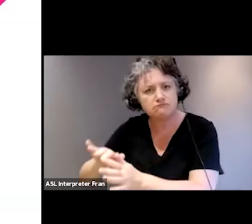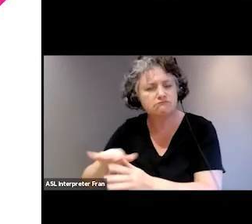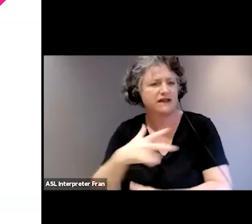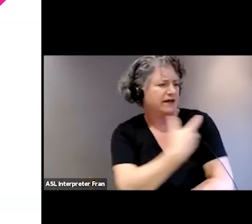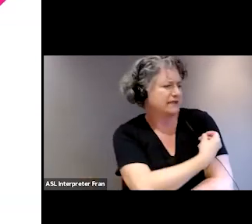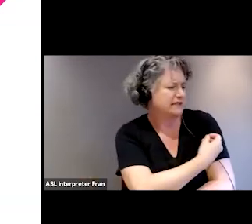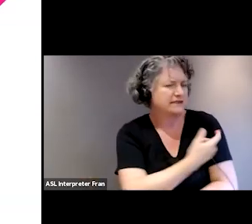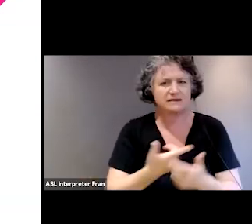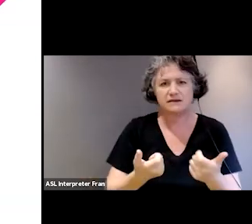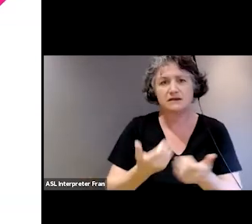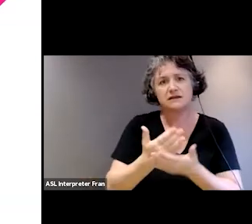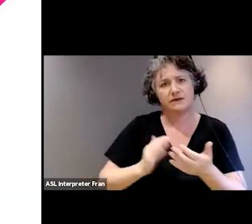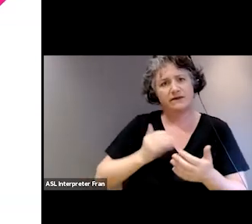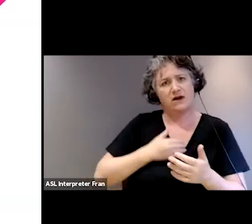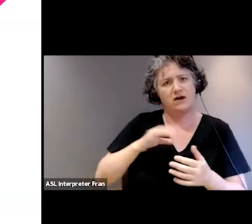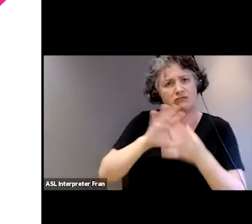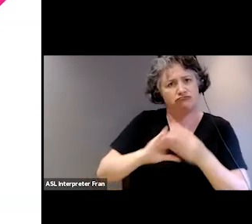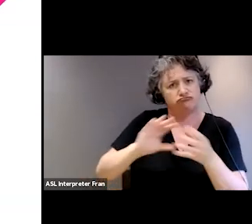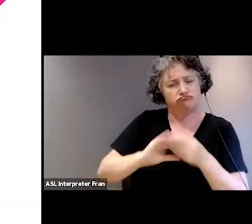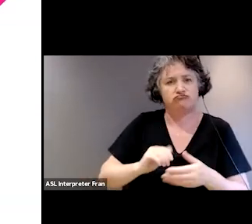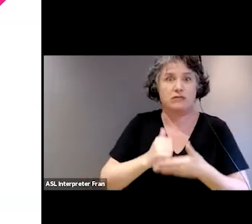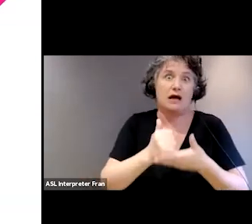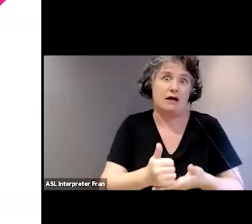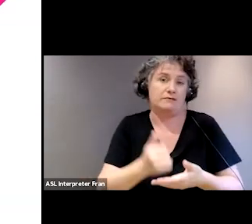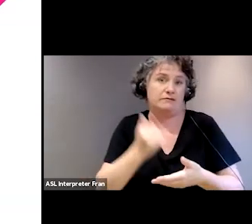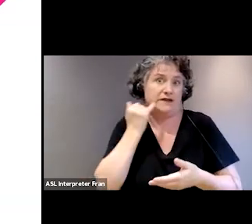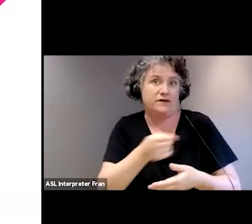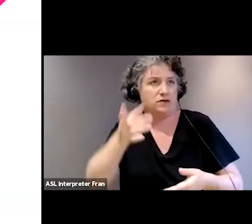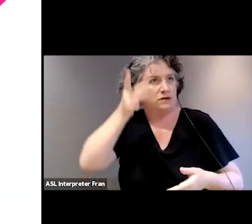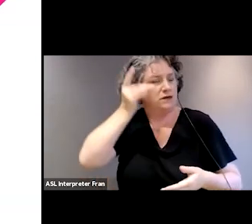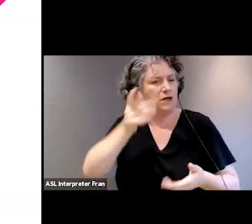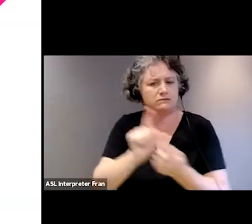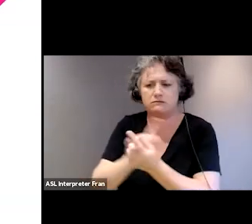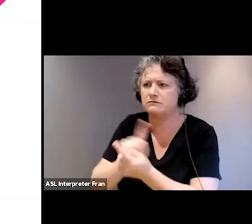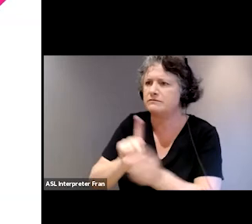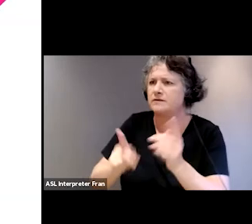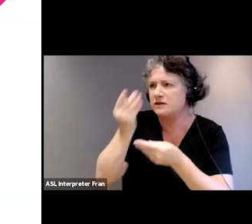the mRNA and the ones primarily available here in Ontario. Currently Moderna is